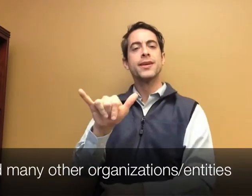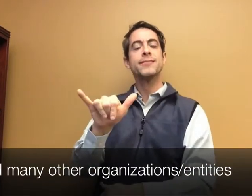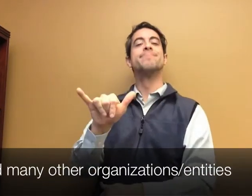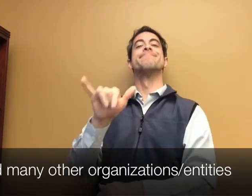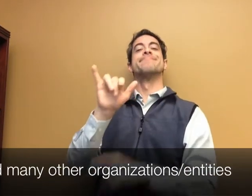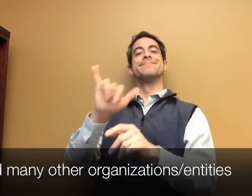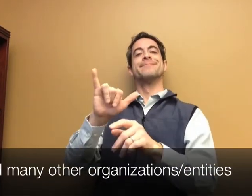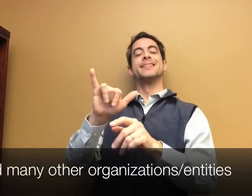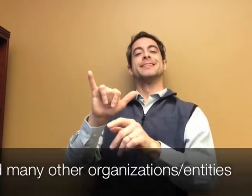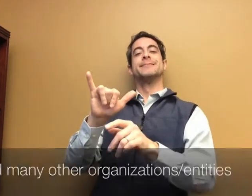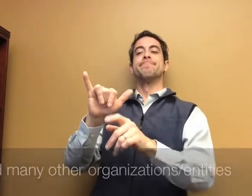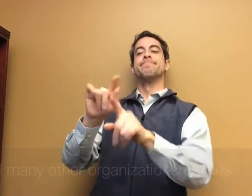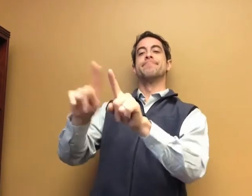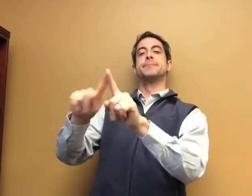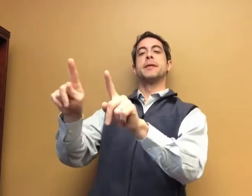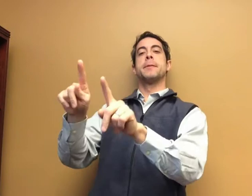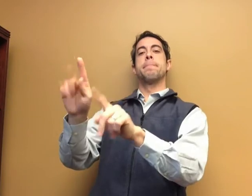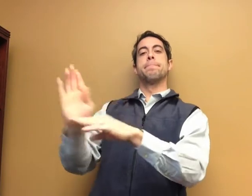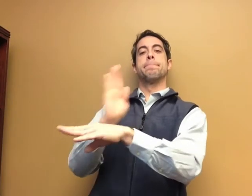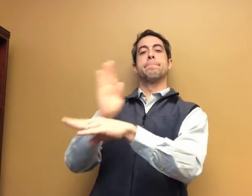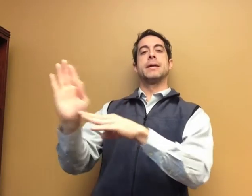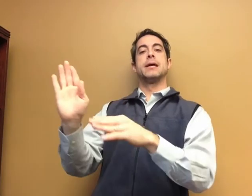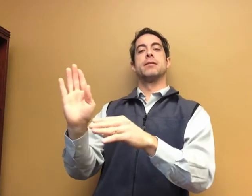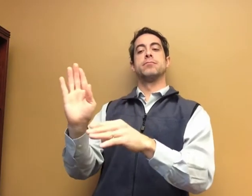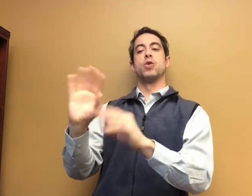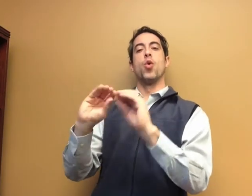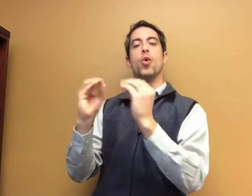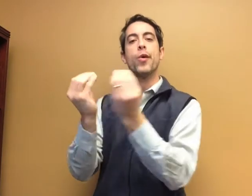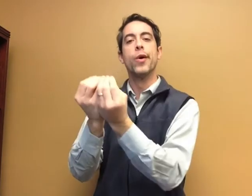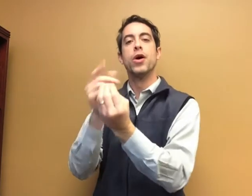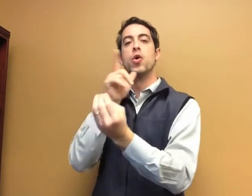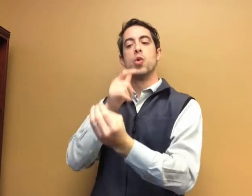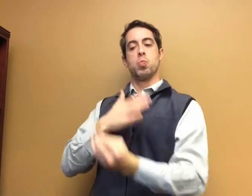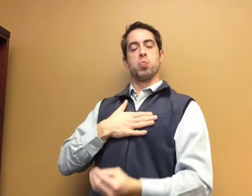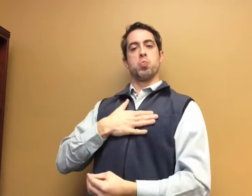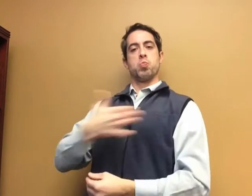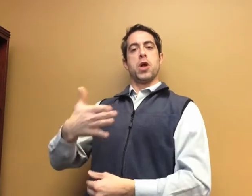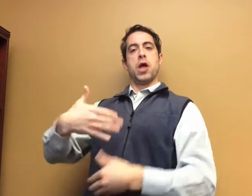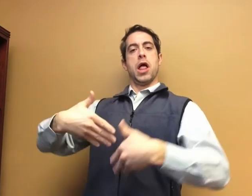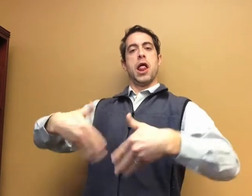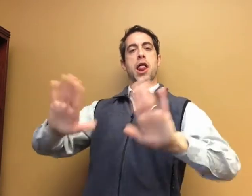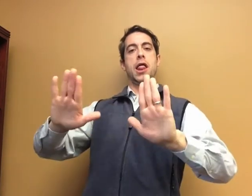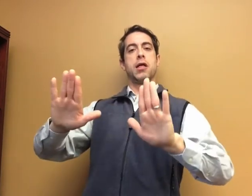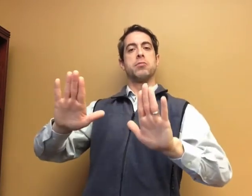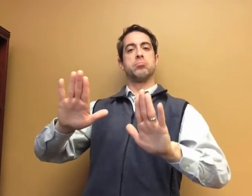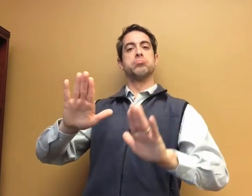These other unnamed entities are places who are willing to provide their building and facility